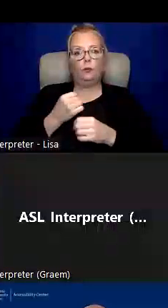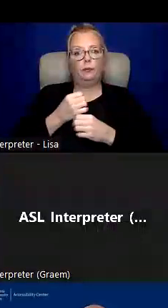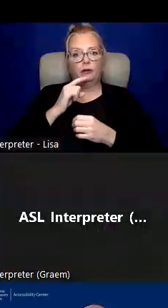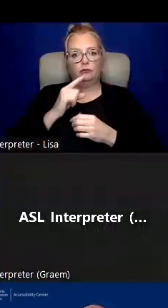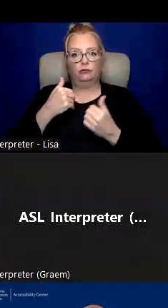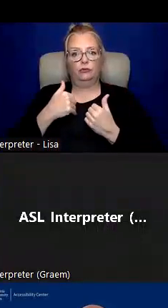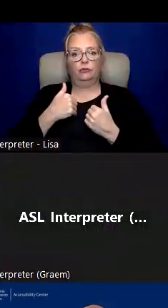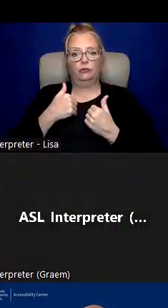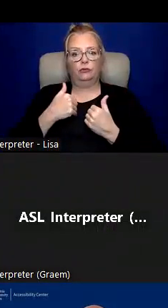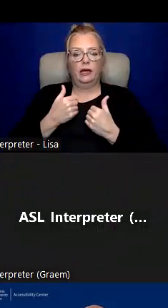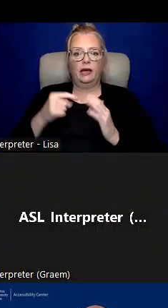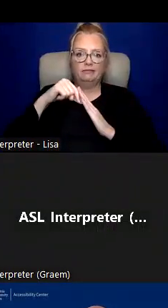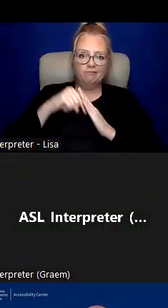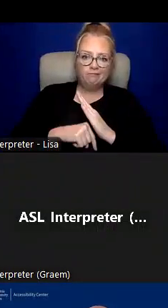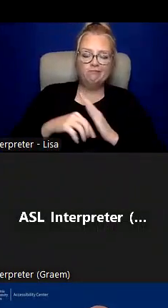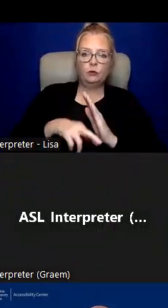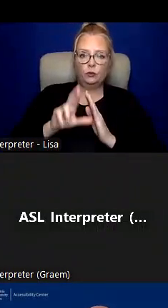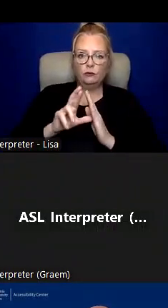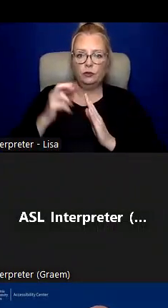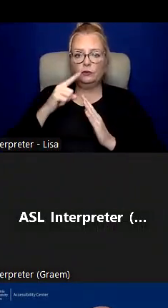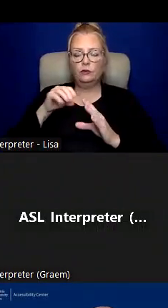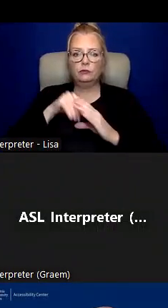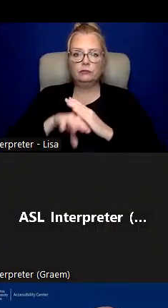it really requires a dedicated accessibility reviewer.